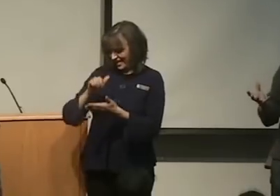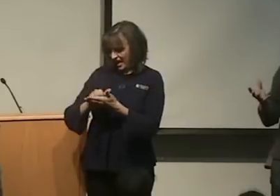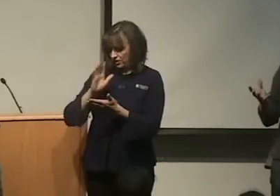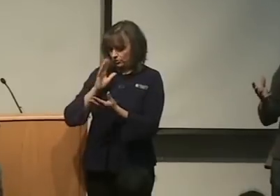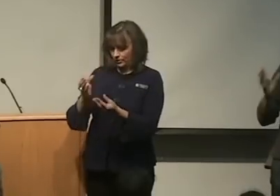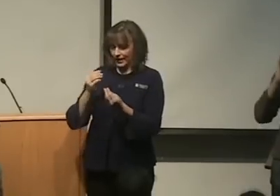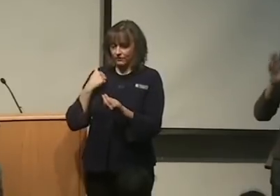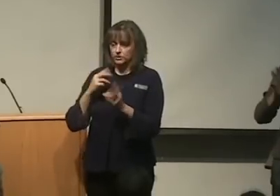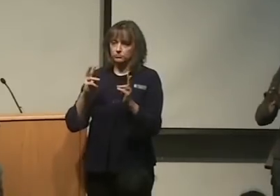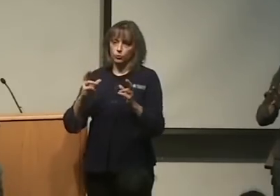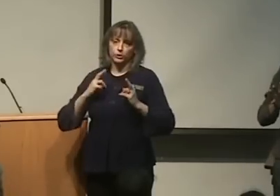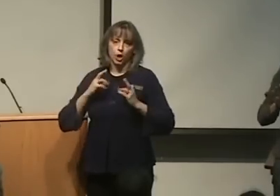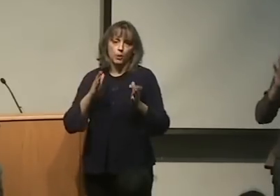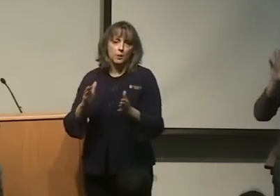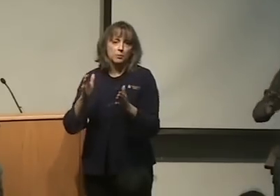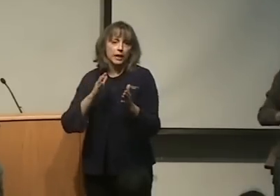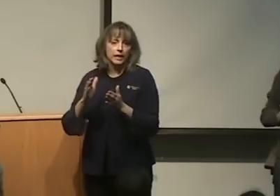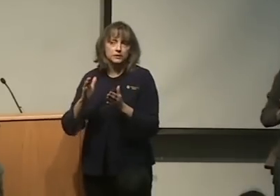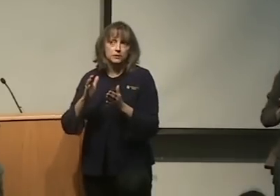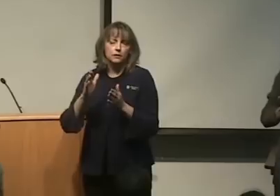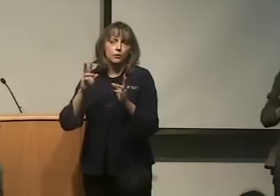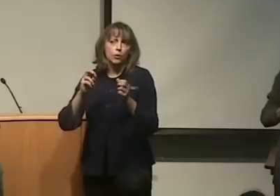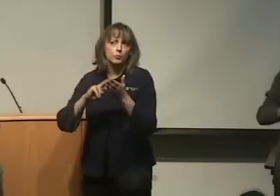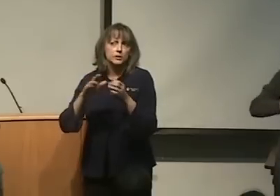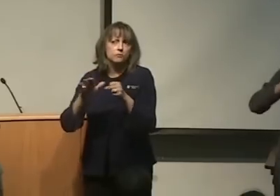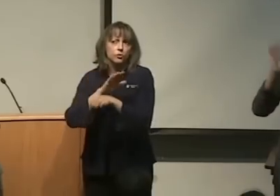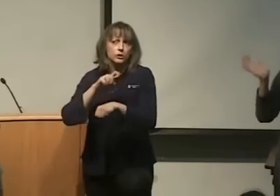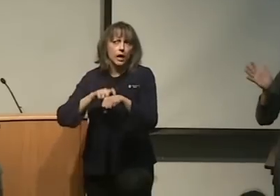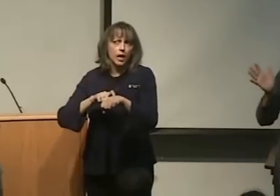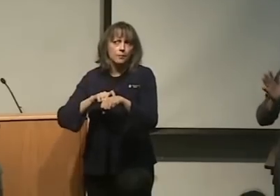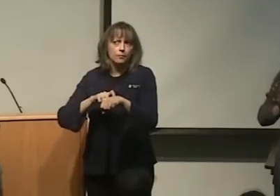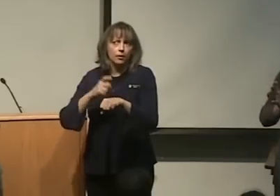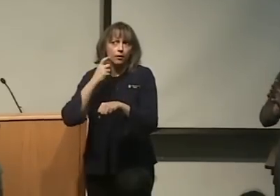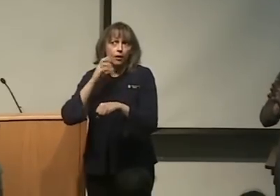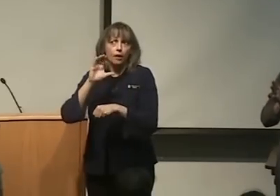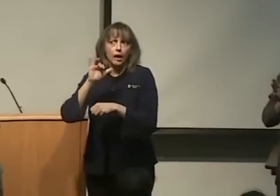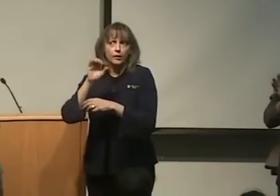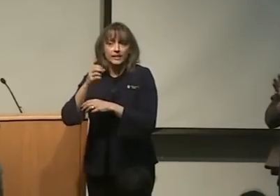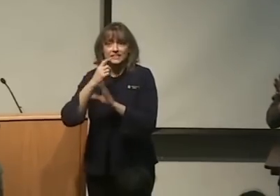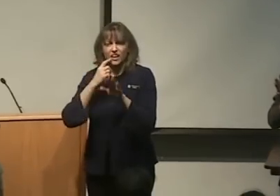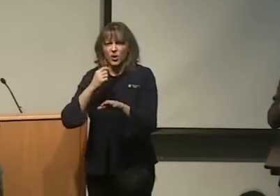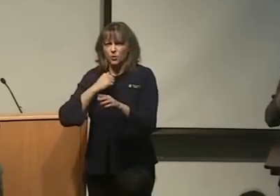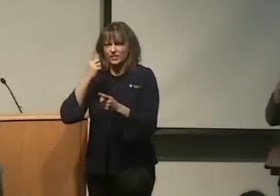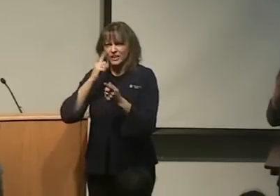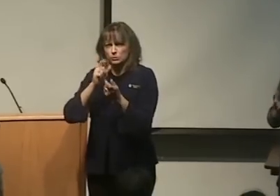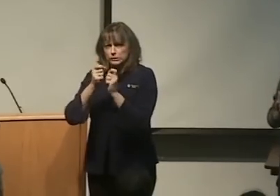They've just announced they're rethinking the credit hour. Hallelujah, it's about time. Of course, we're stuck now.